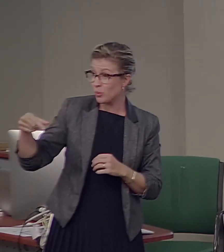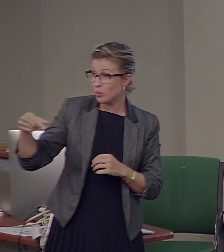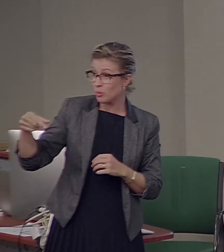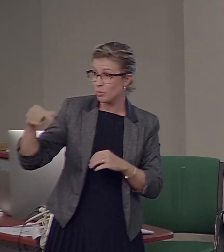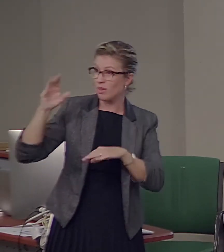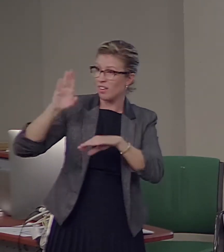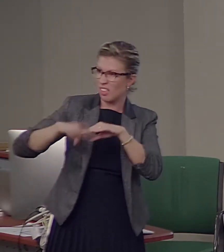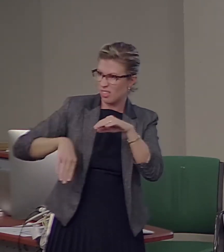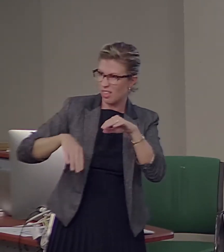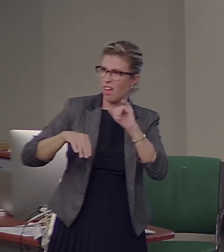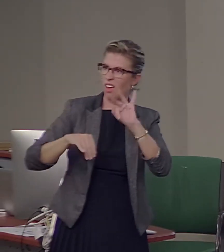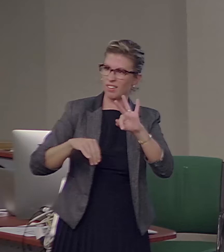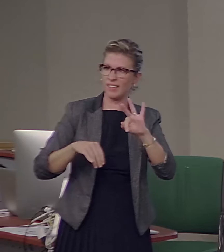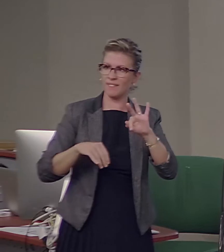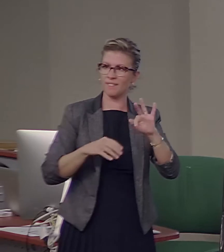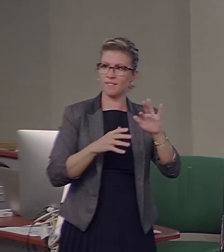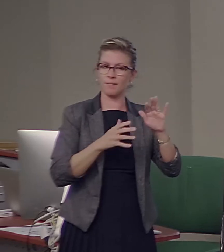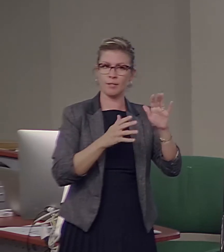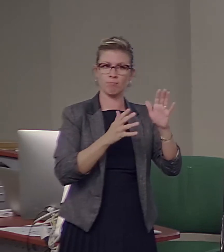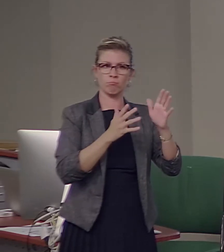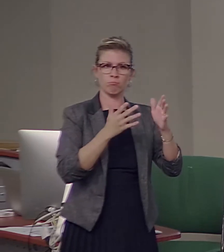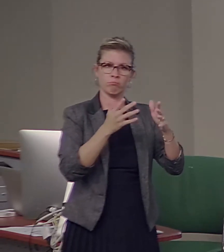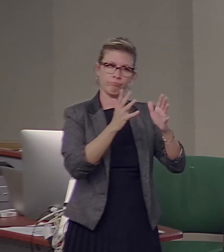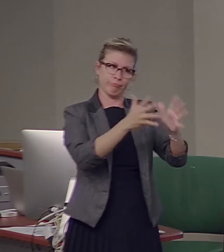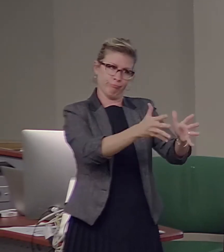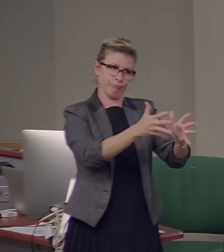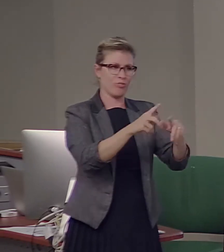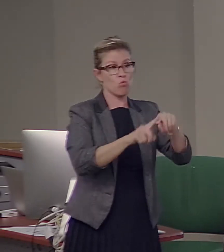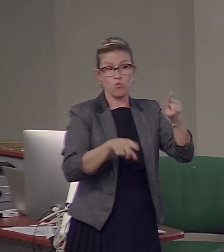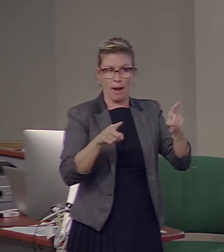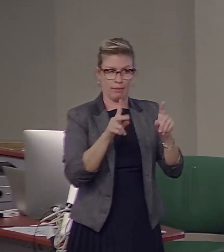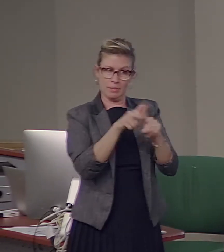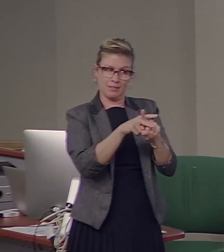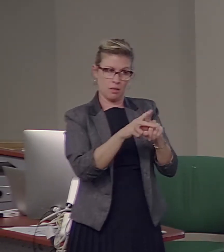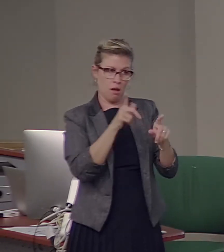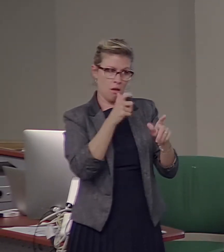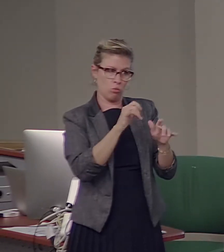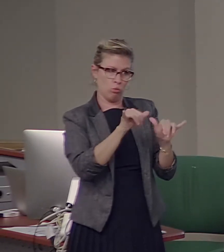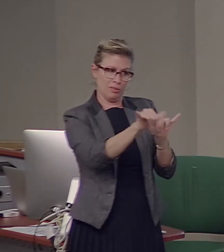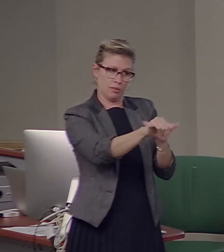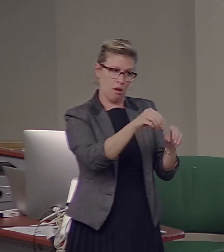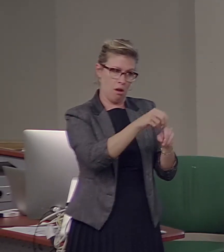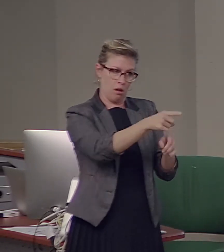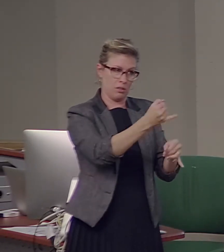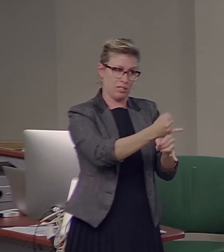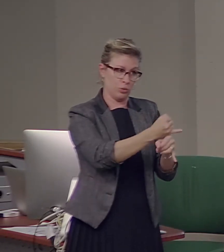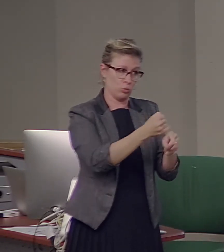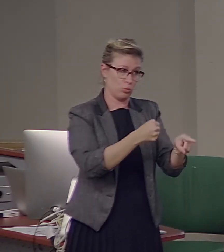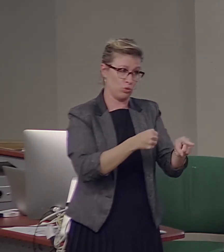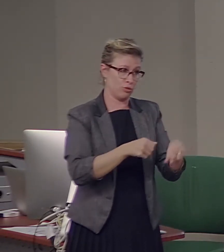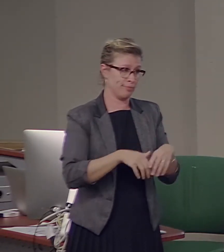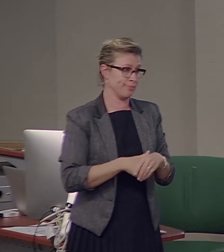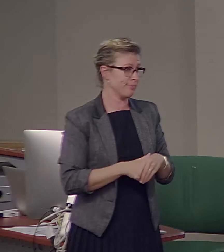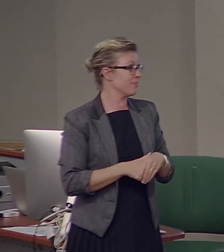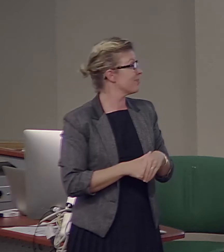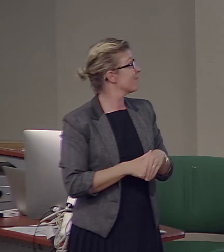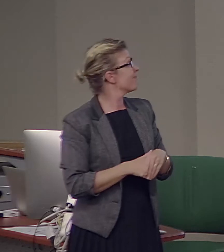than if you are randomized to remain in the institution and you remain in the institution I will say that unless